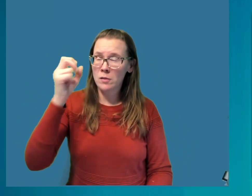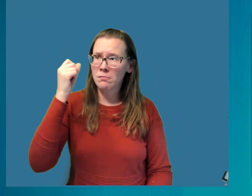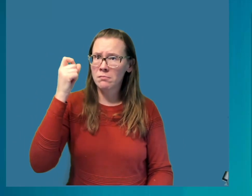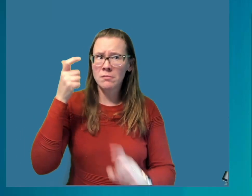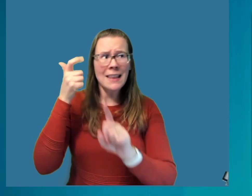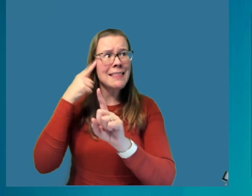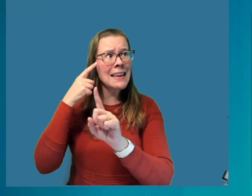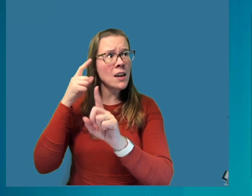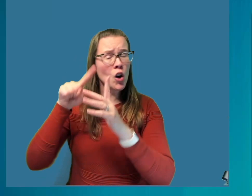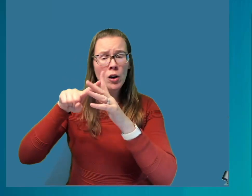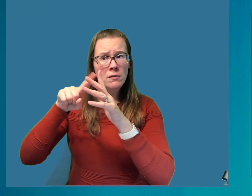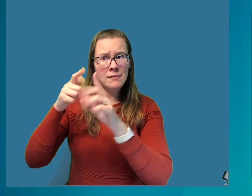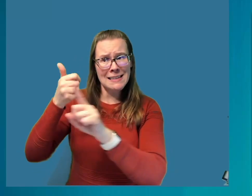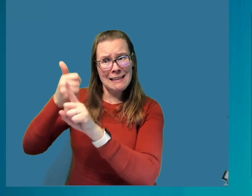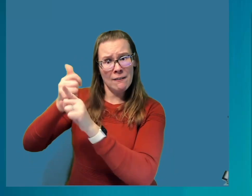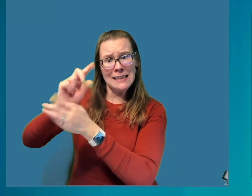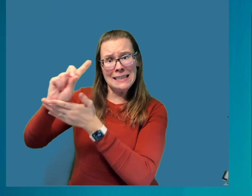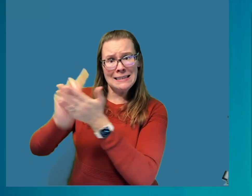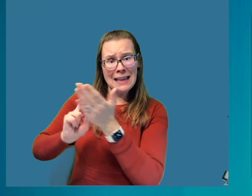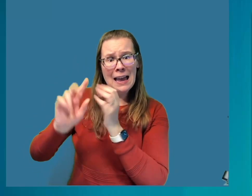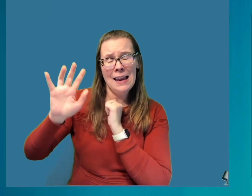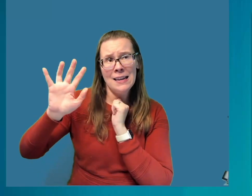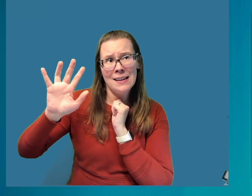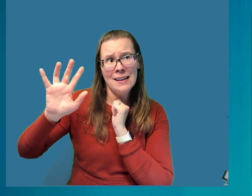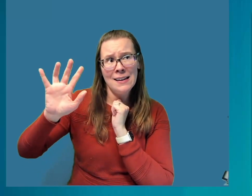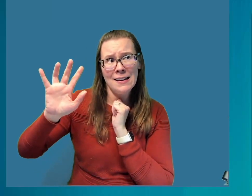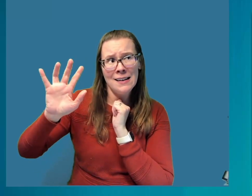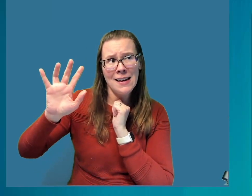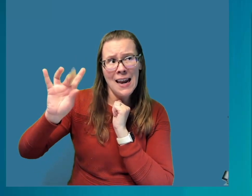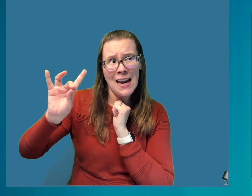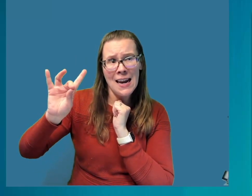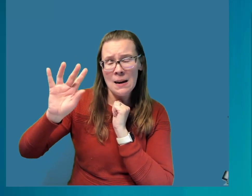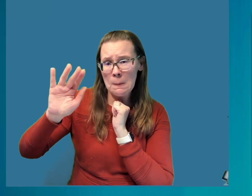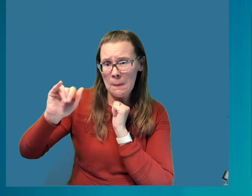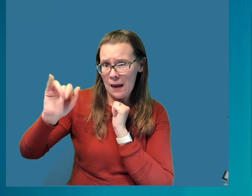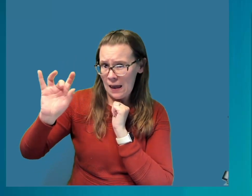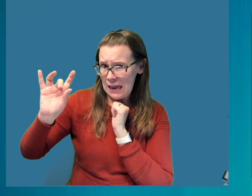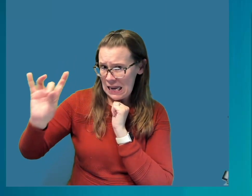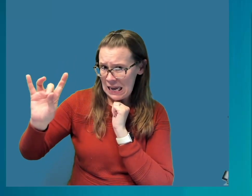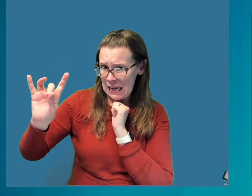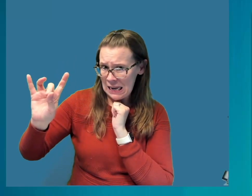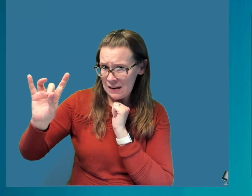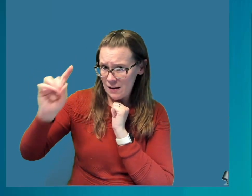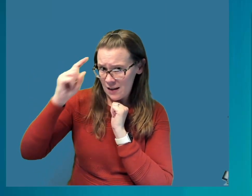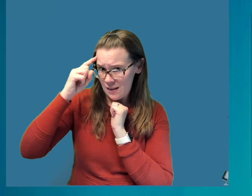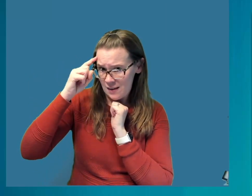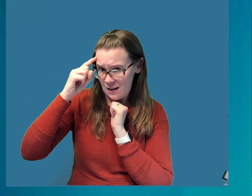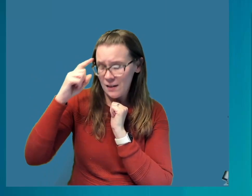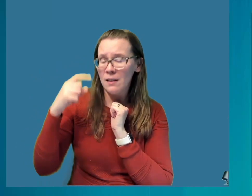This is an FPP pattern. Um... I think it was originally designed to be an 8 x 8 inch block